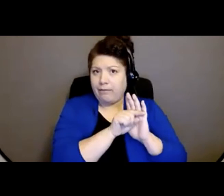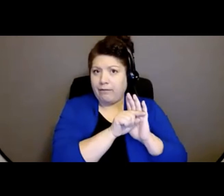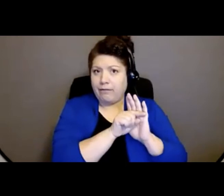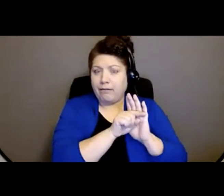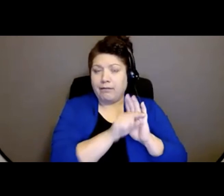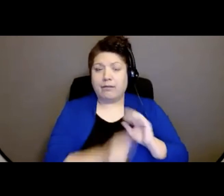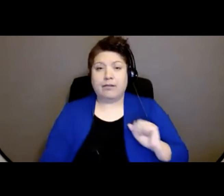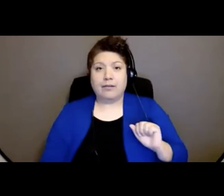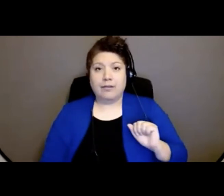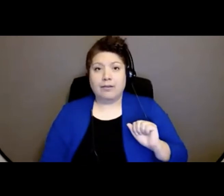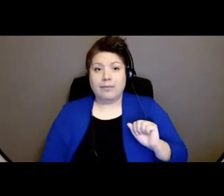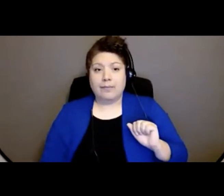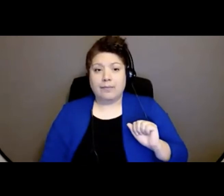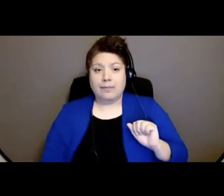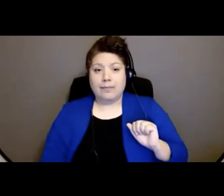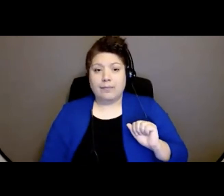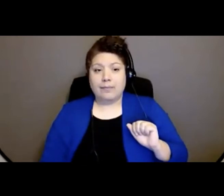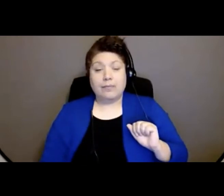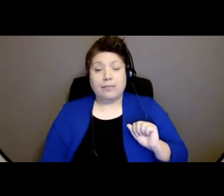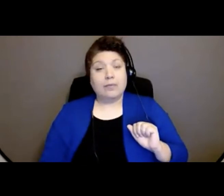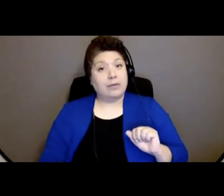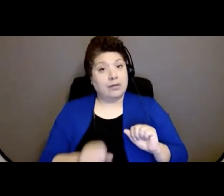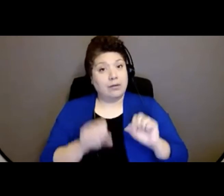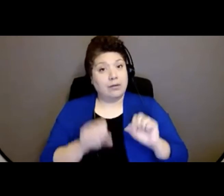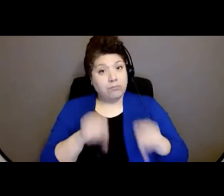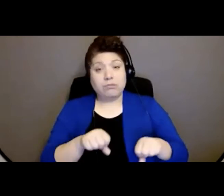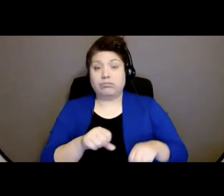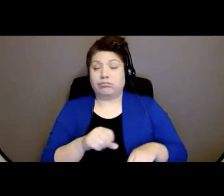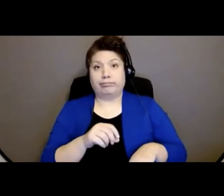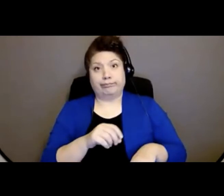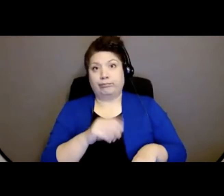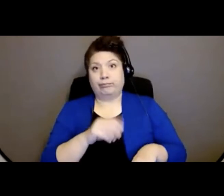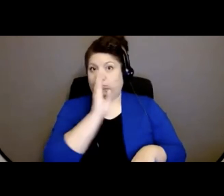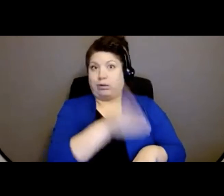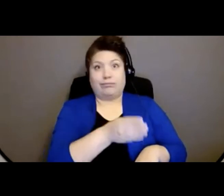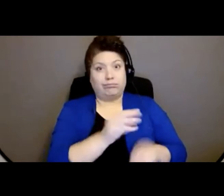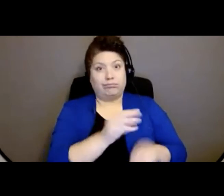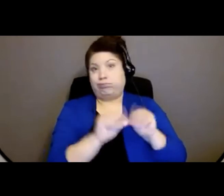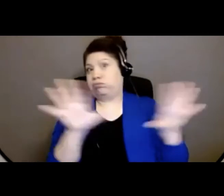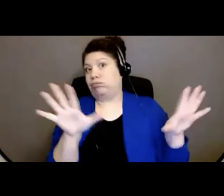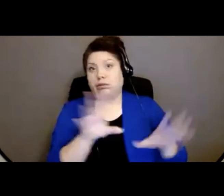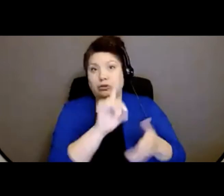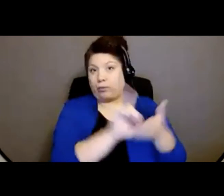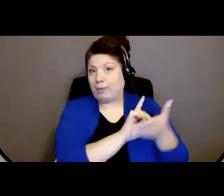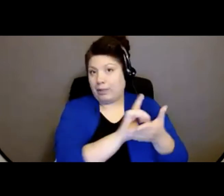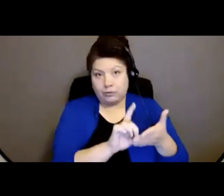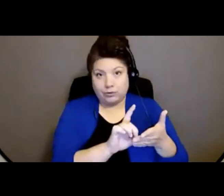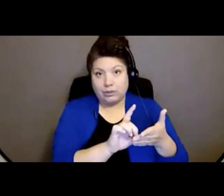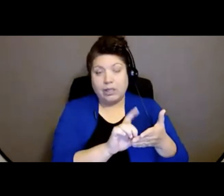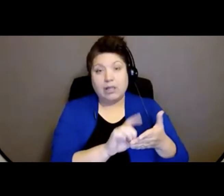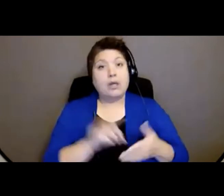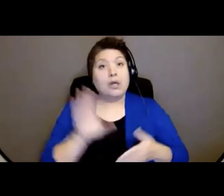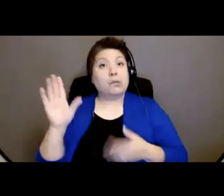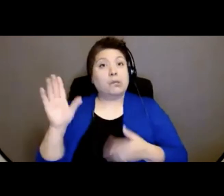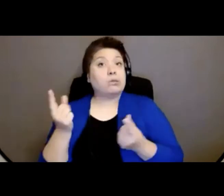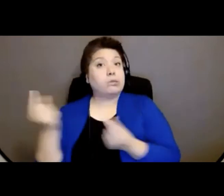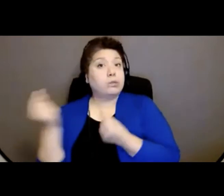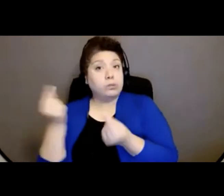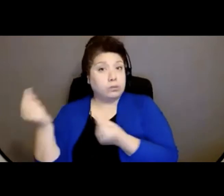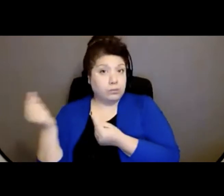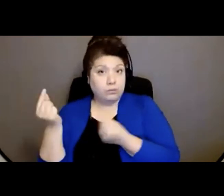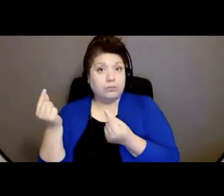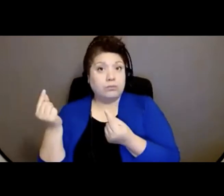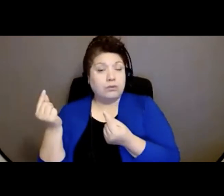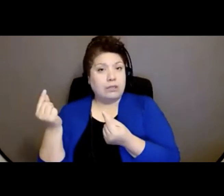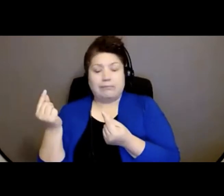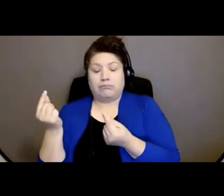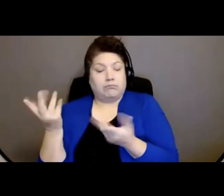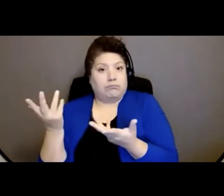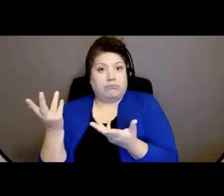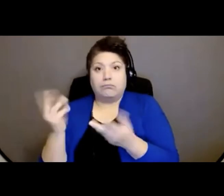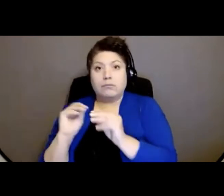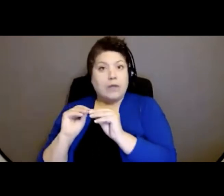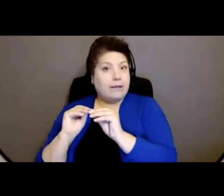THERE CAN BE DIRECT DISCRIMINATION, WHERE THE ACTION ITSELF IS CLEARLY DISCRIMINATORY.